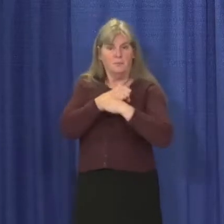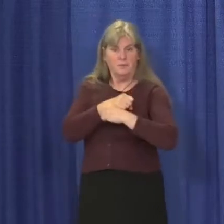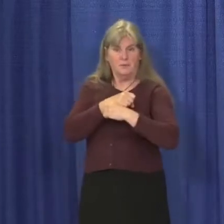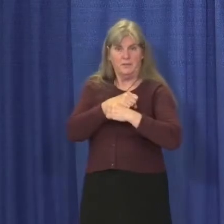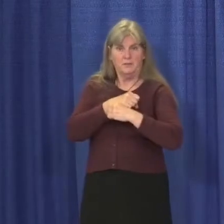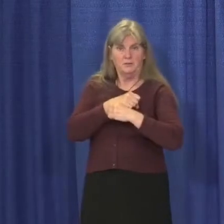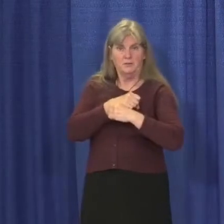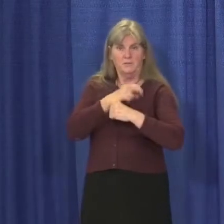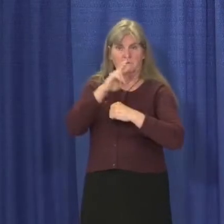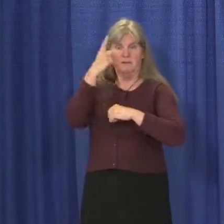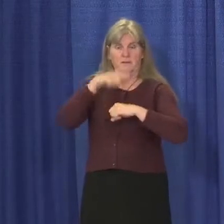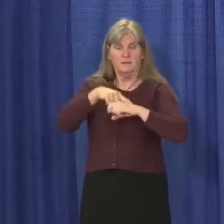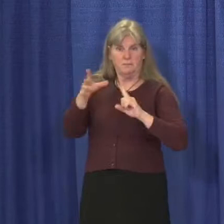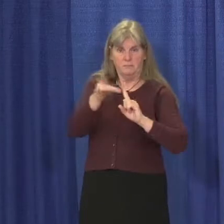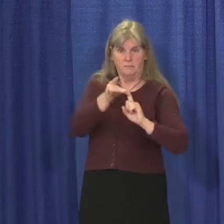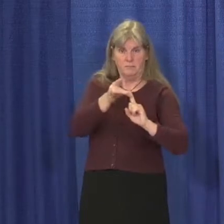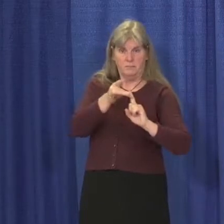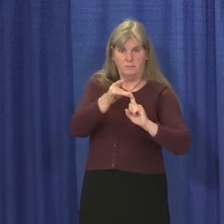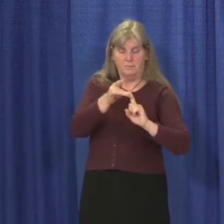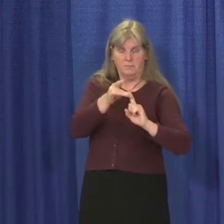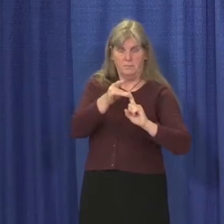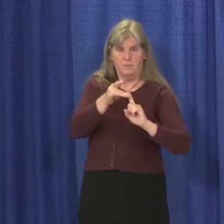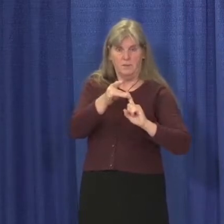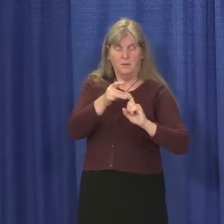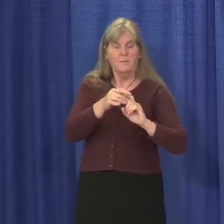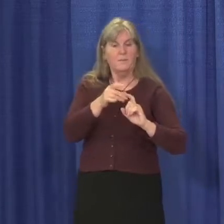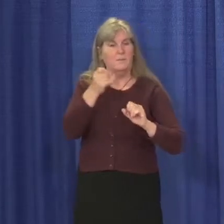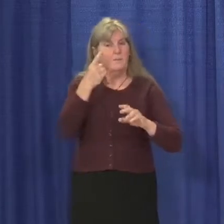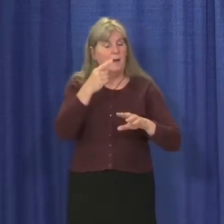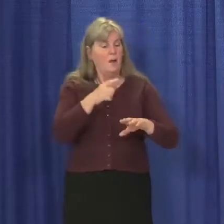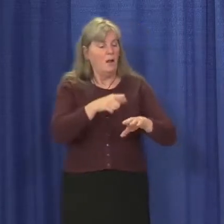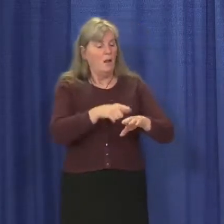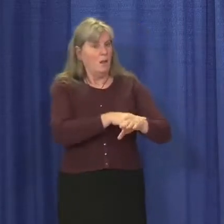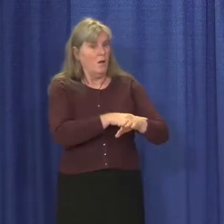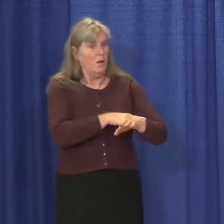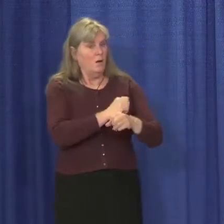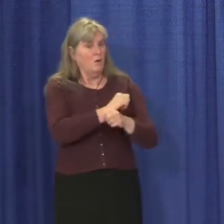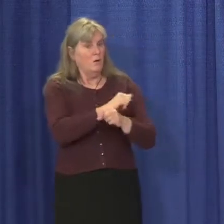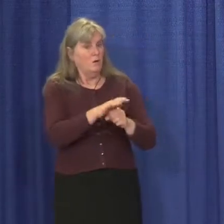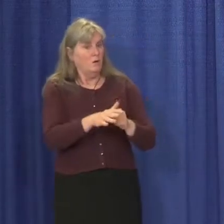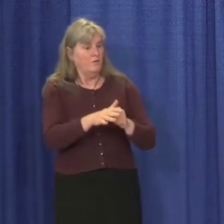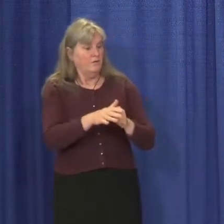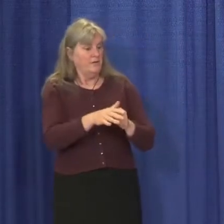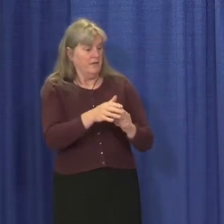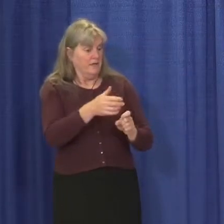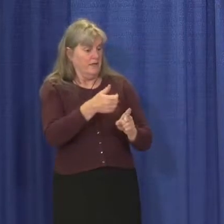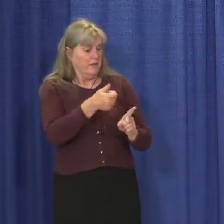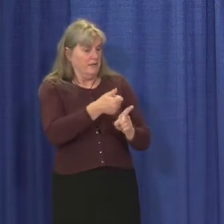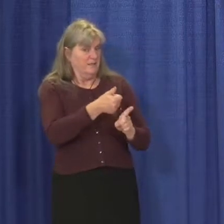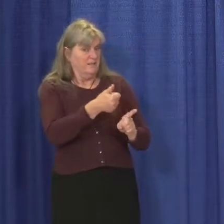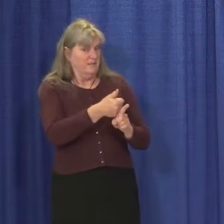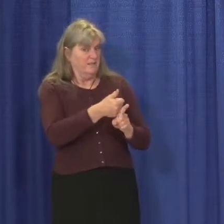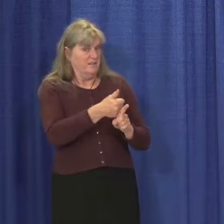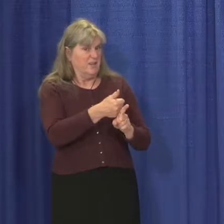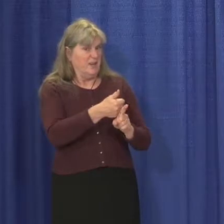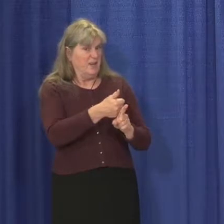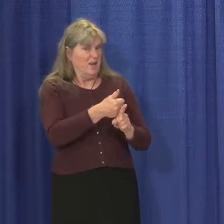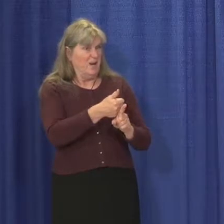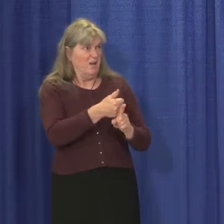infection as to weather long COVID alters that I can't think